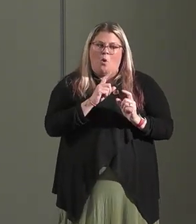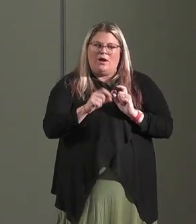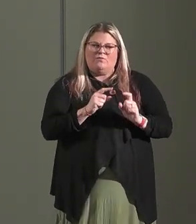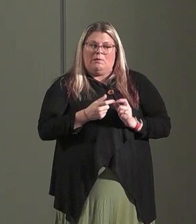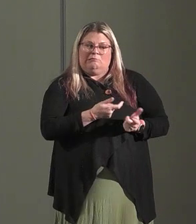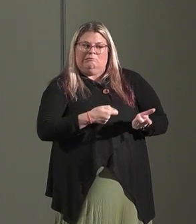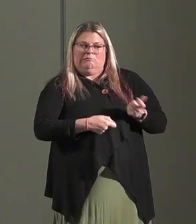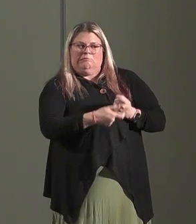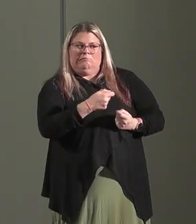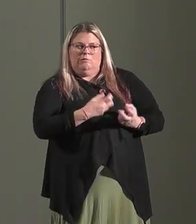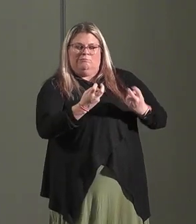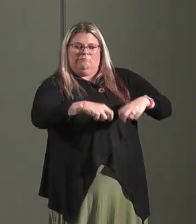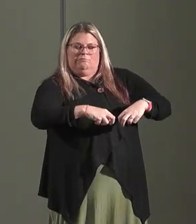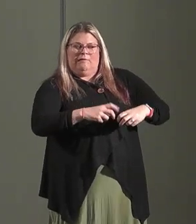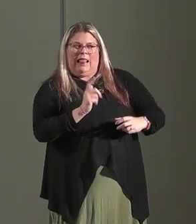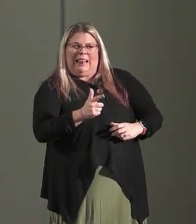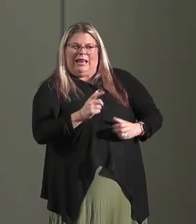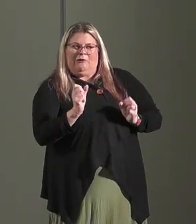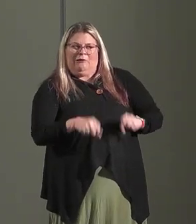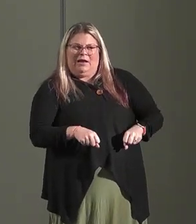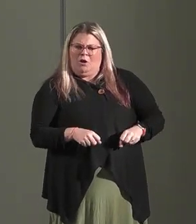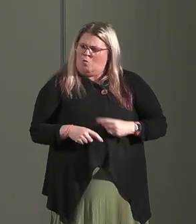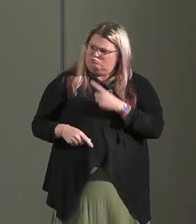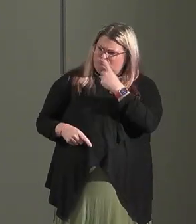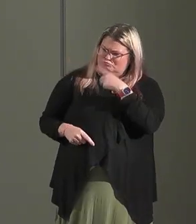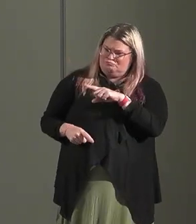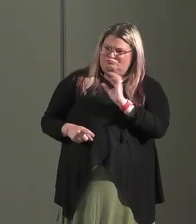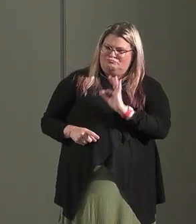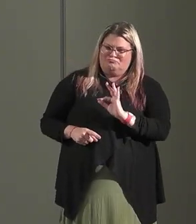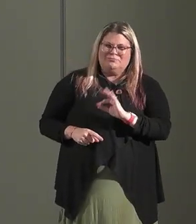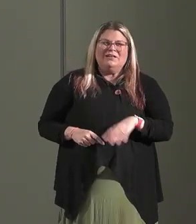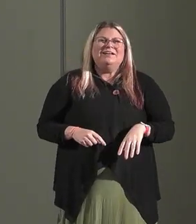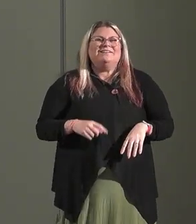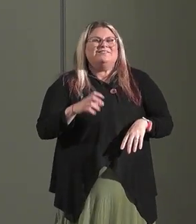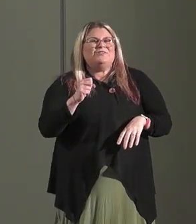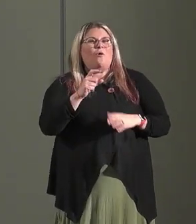Sure. >> TIFFANY: What it means to me